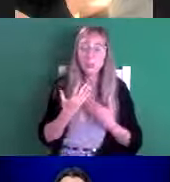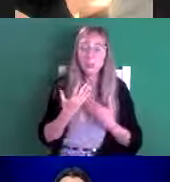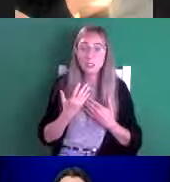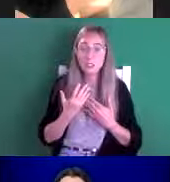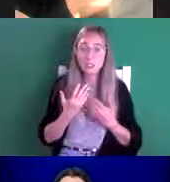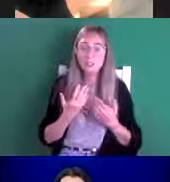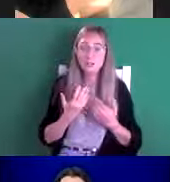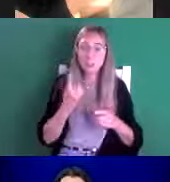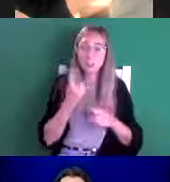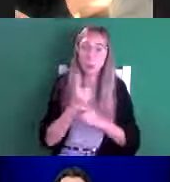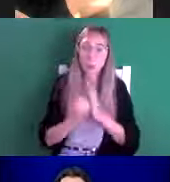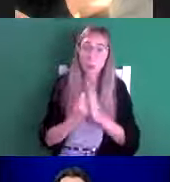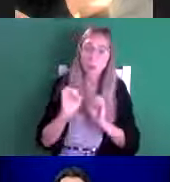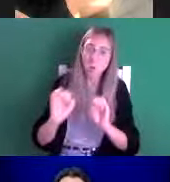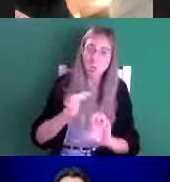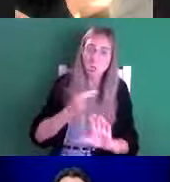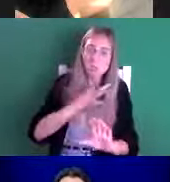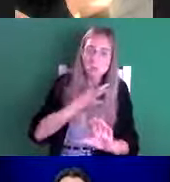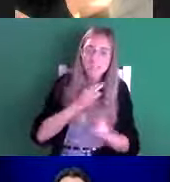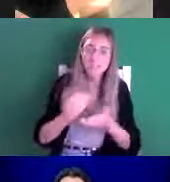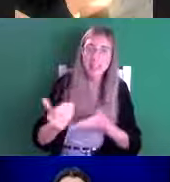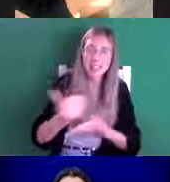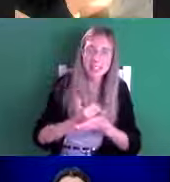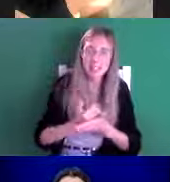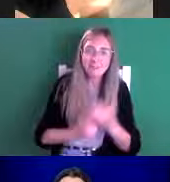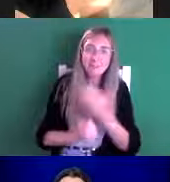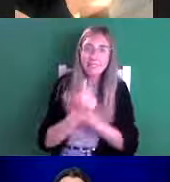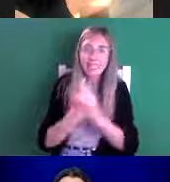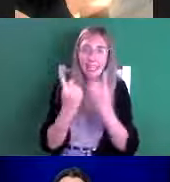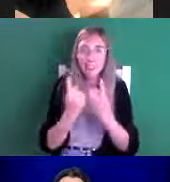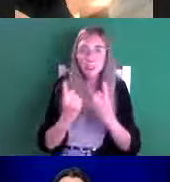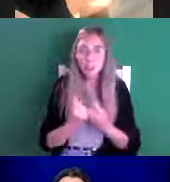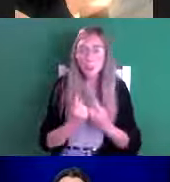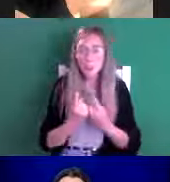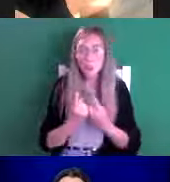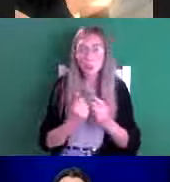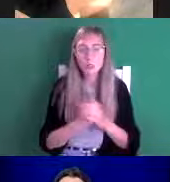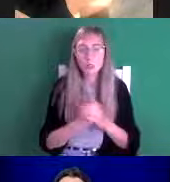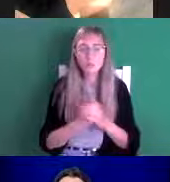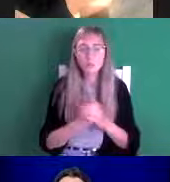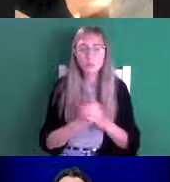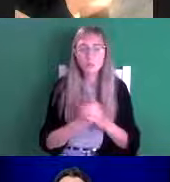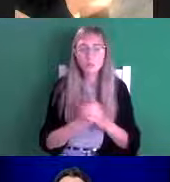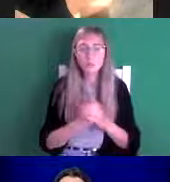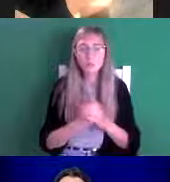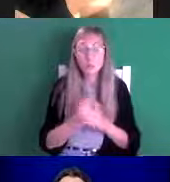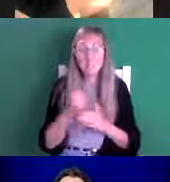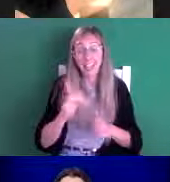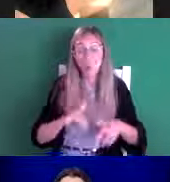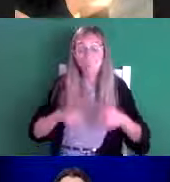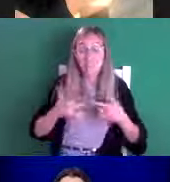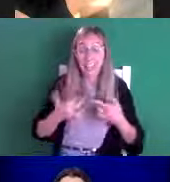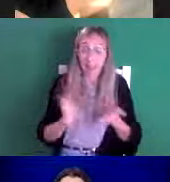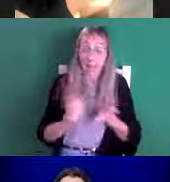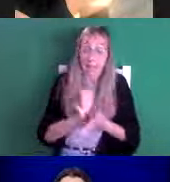any risk and safety issues that might be with your intervention and that you feel happy with what you